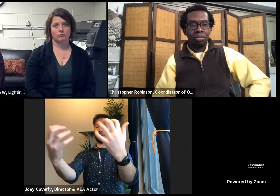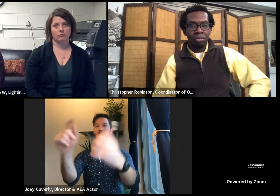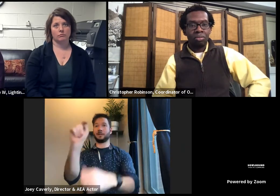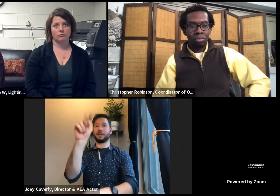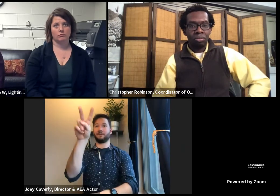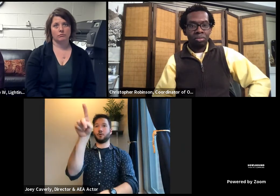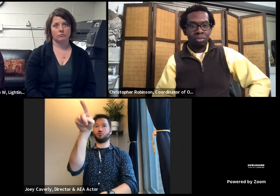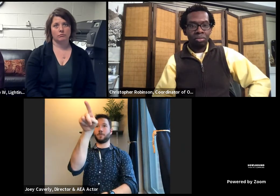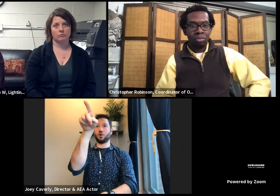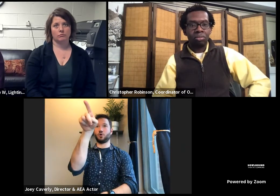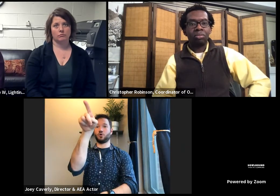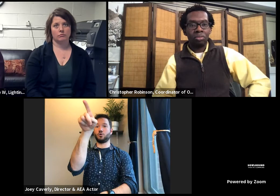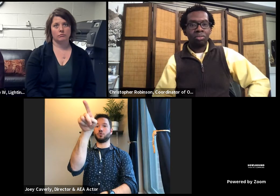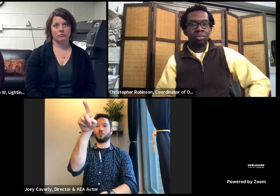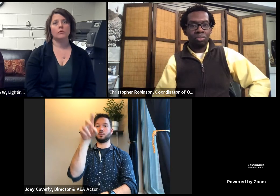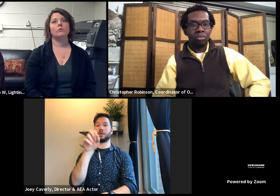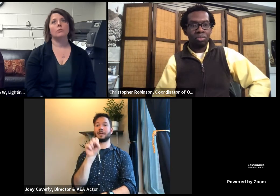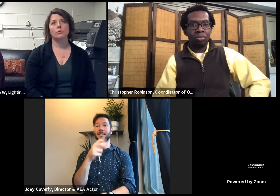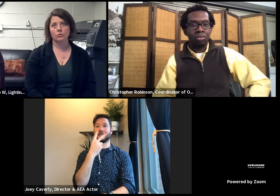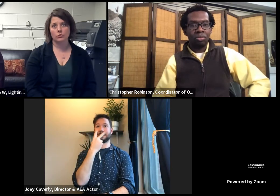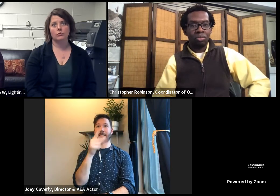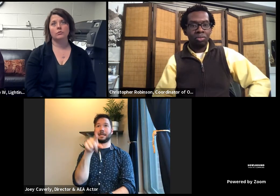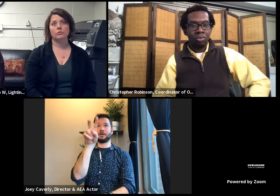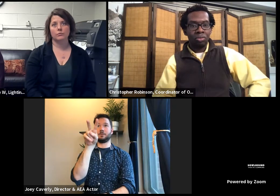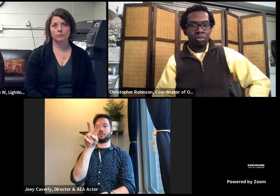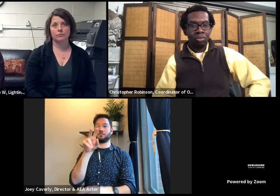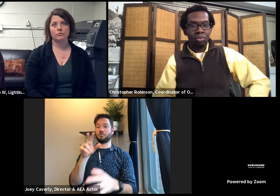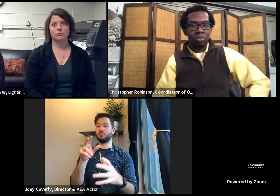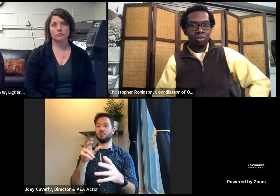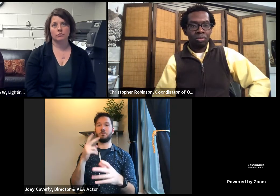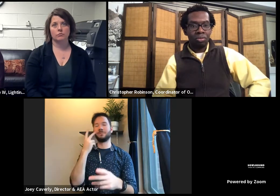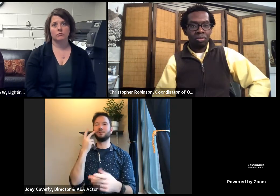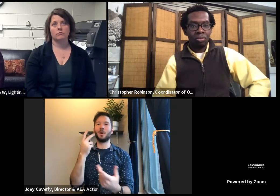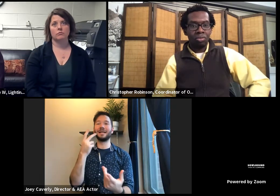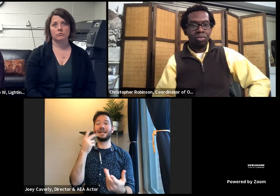If I can explain, that was in-house above the audience.